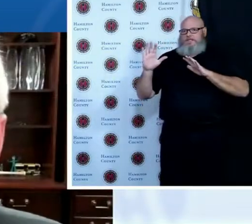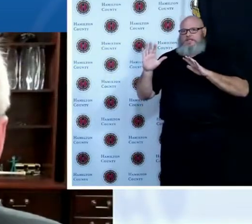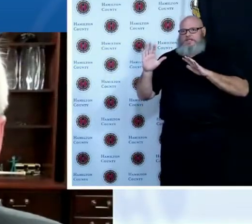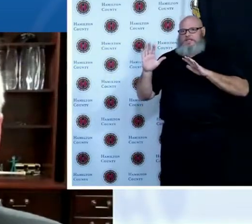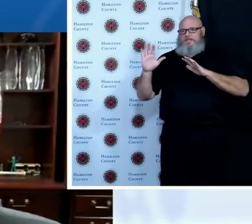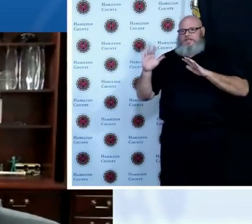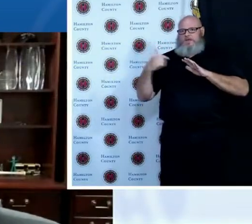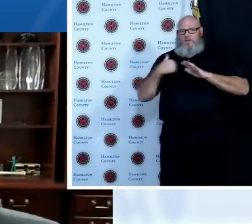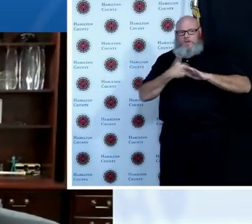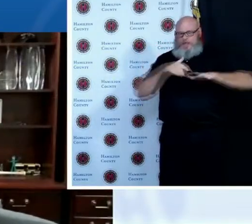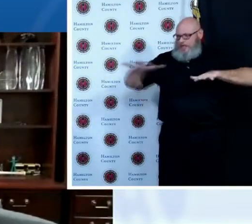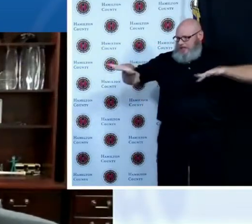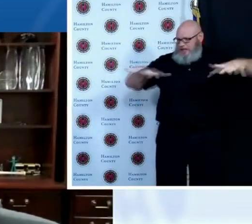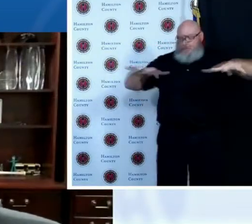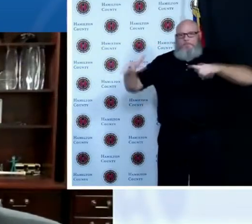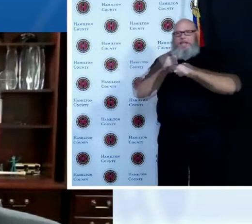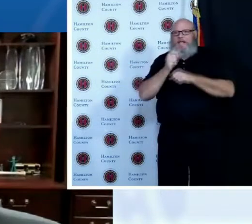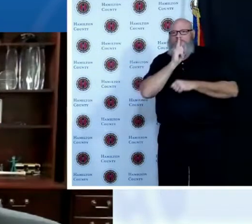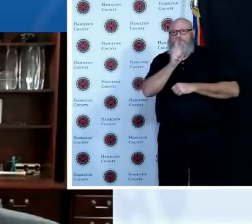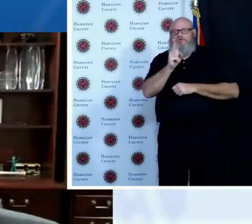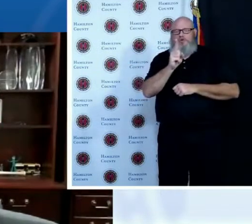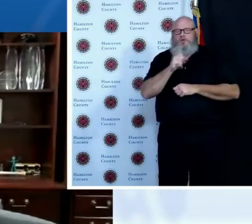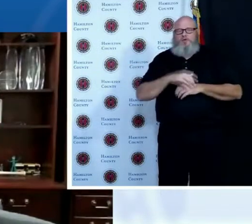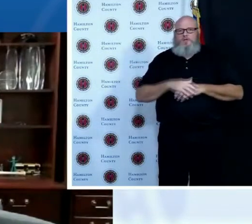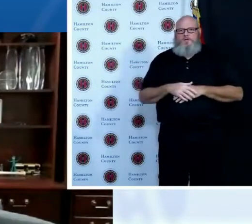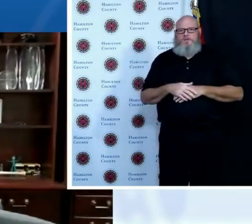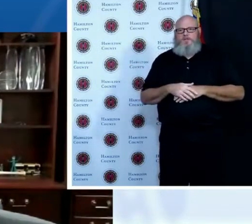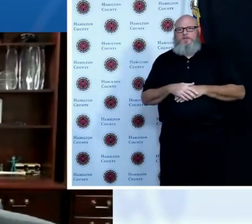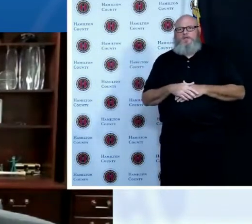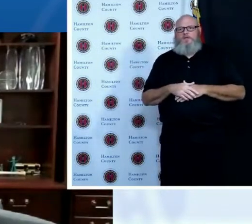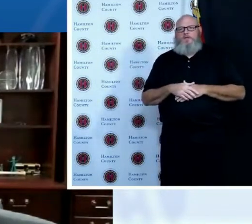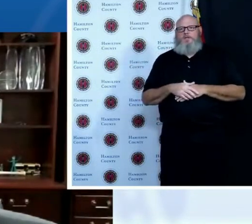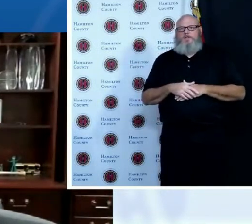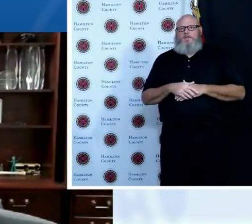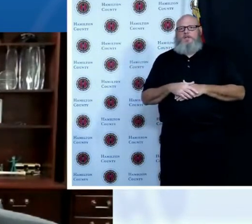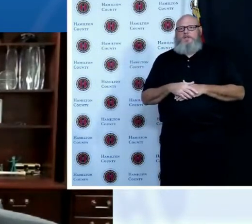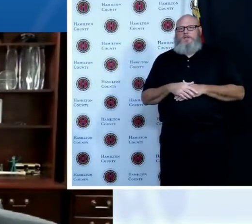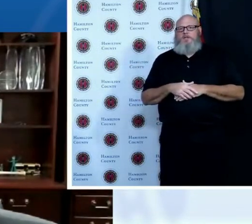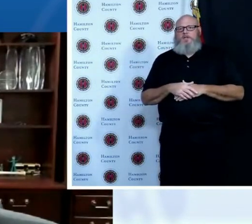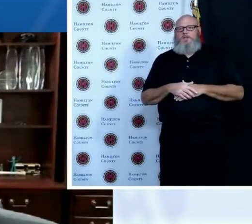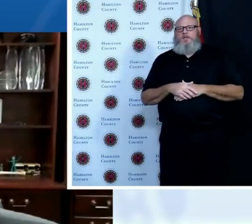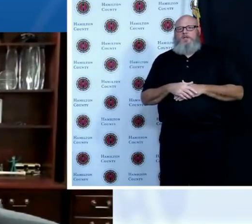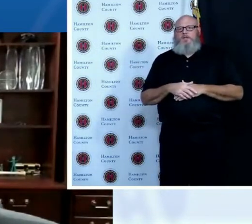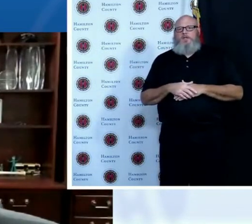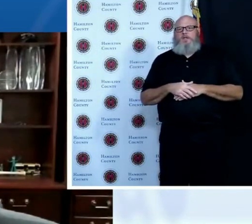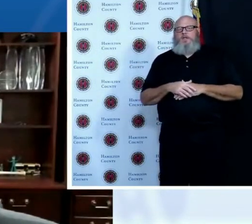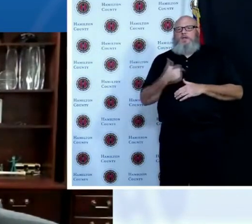the prioritization but in the end and nobody wants to see these this valuable asset resource